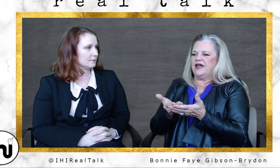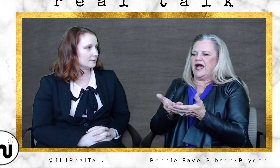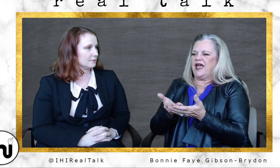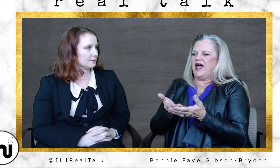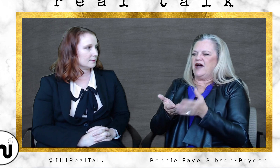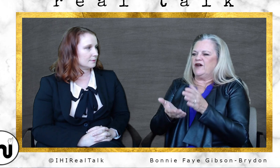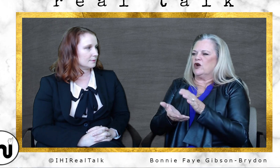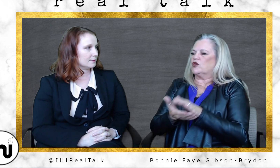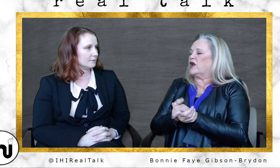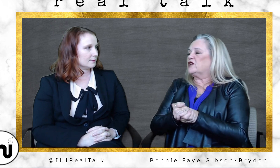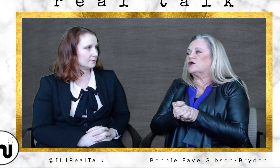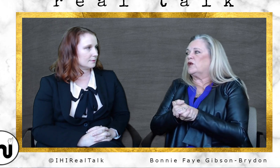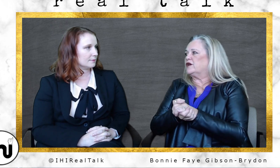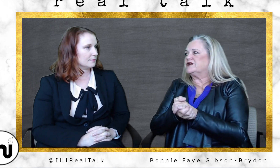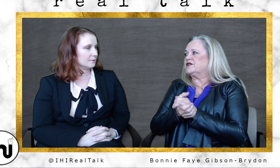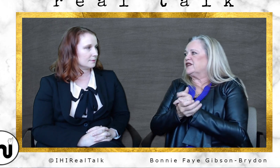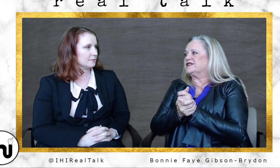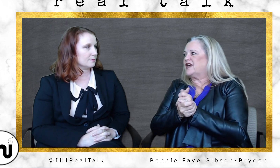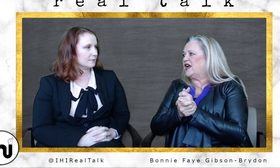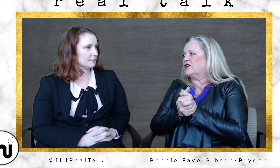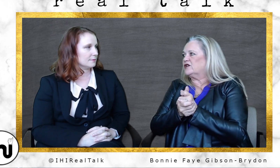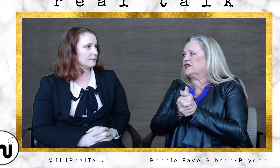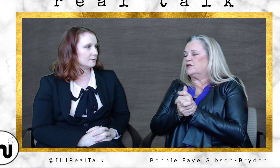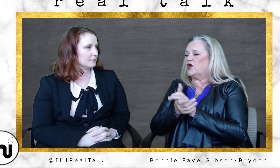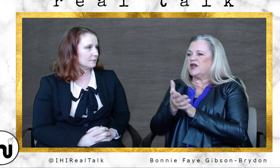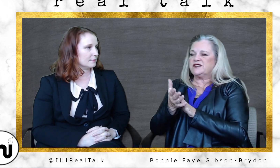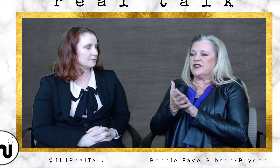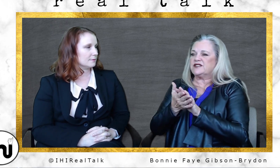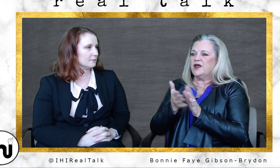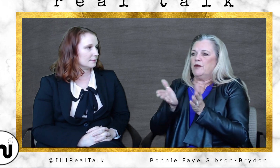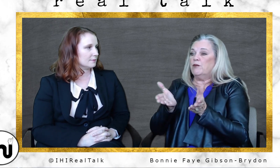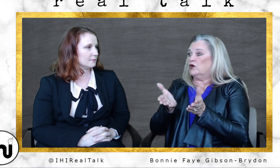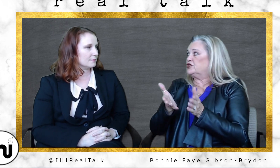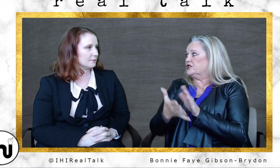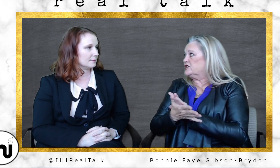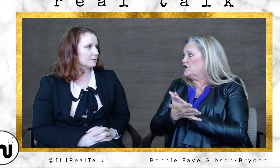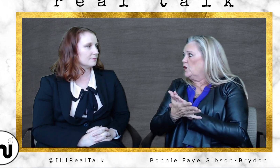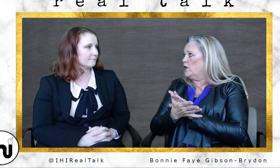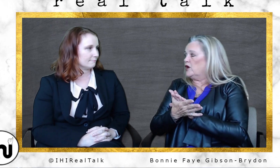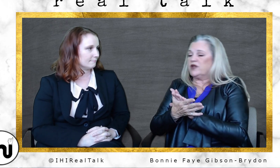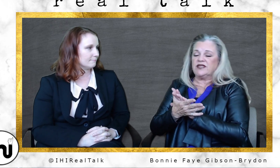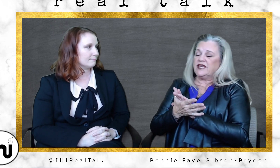I have a greater awareness of the entire legal process. Motions, we don't get that